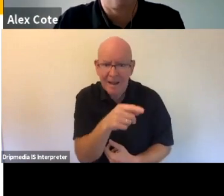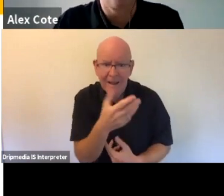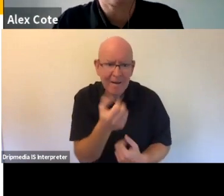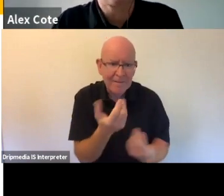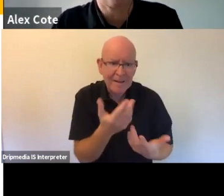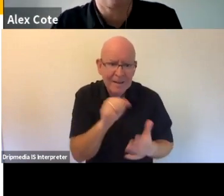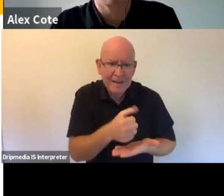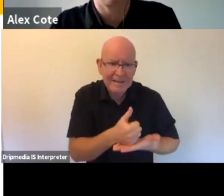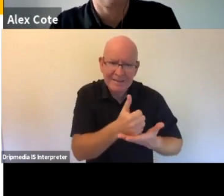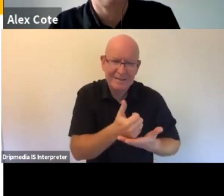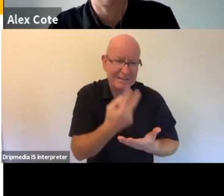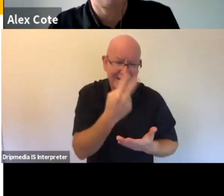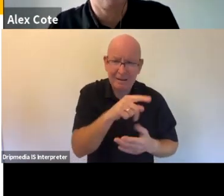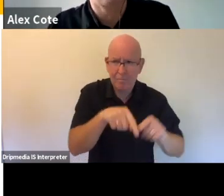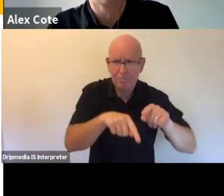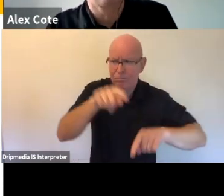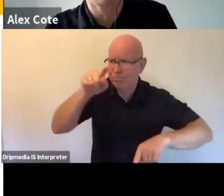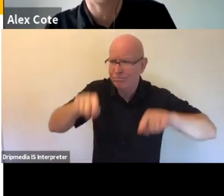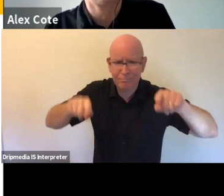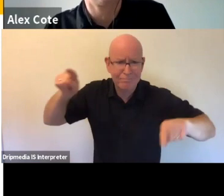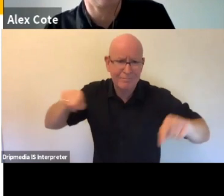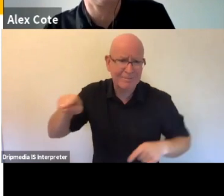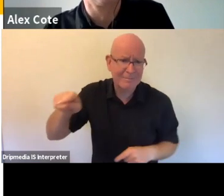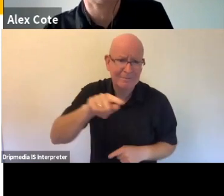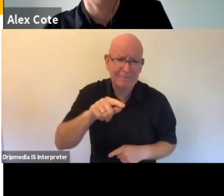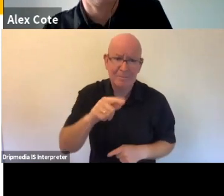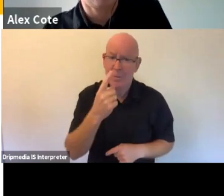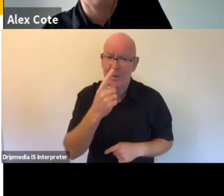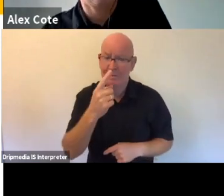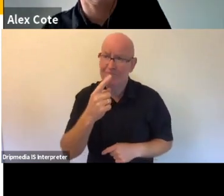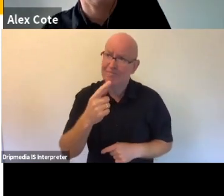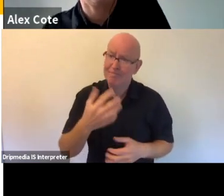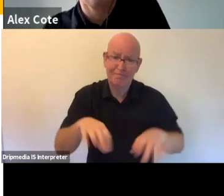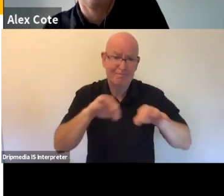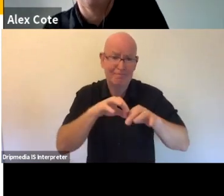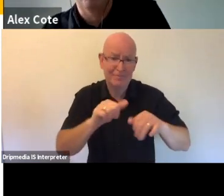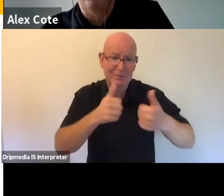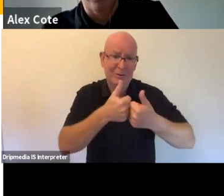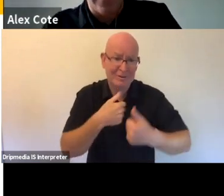poor persons with severe disability who cannot work and can’t take care of themselves.